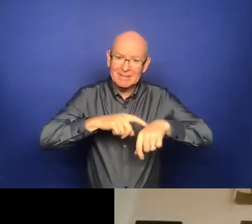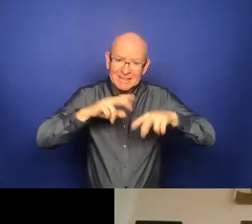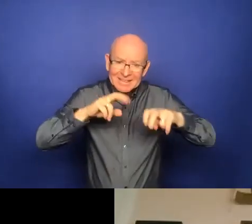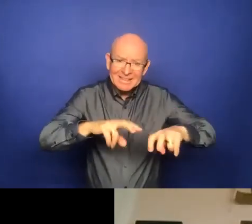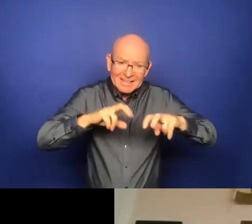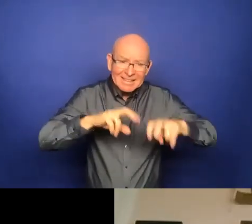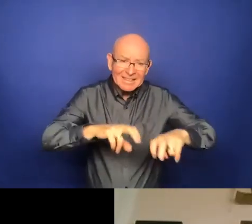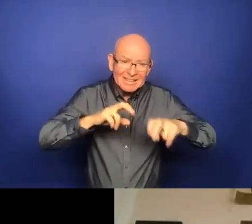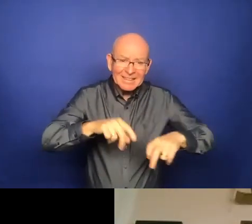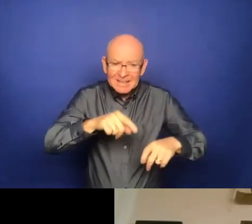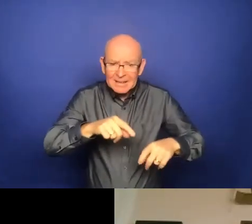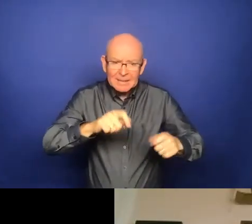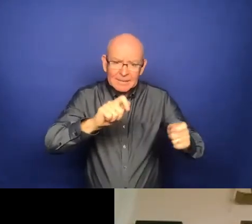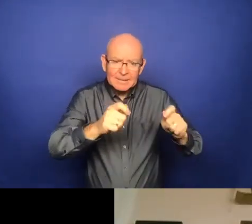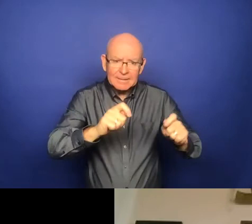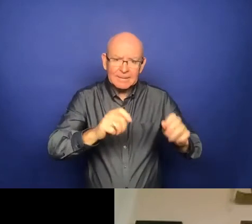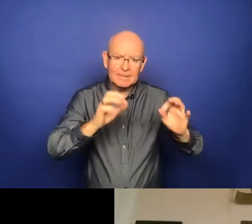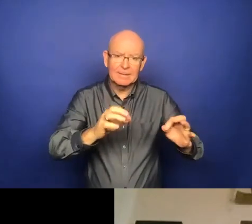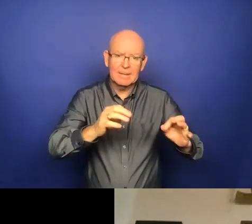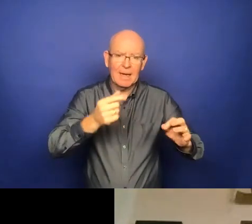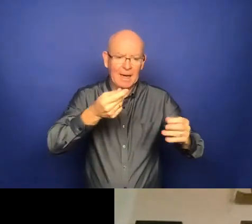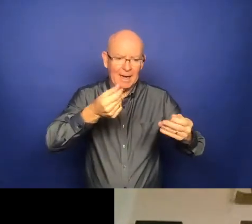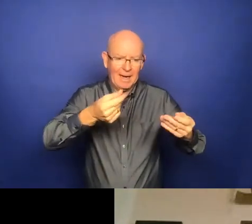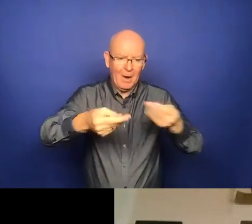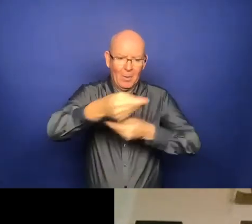that's what we are going to do. And there is a huge amount of error